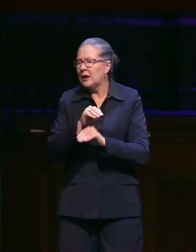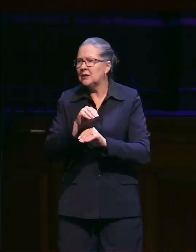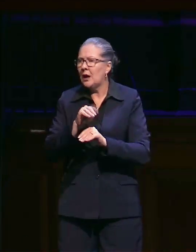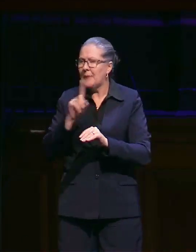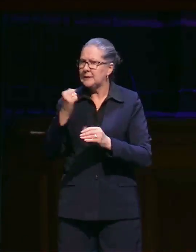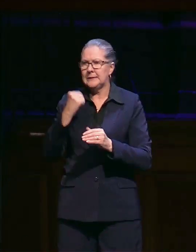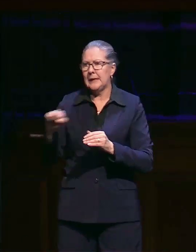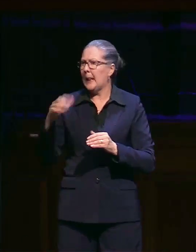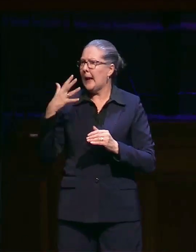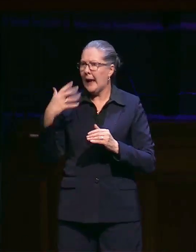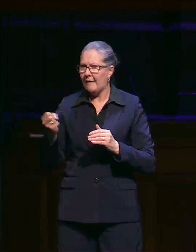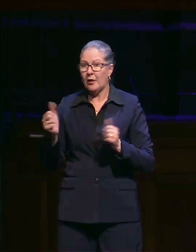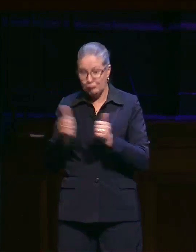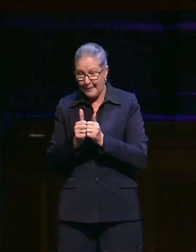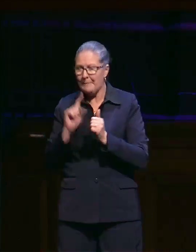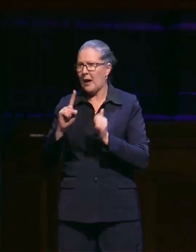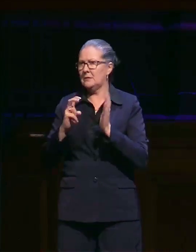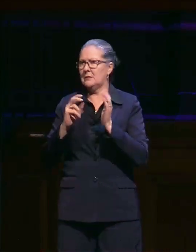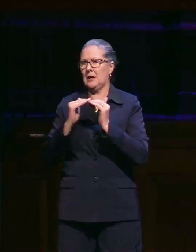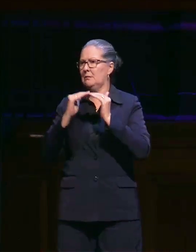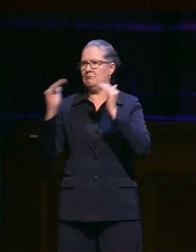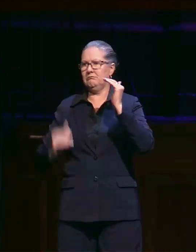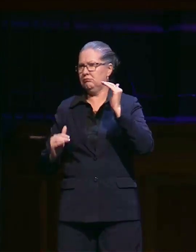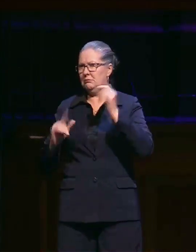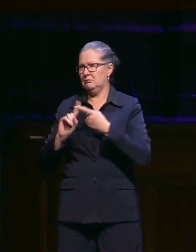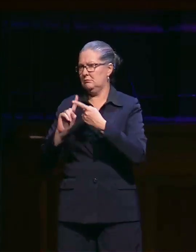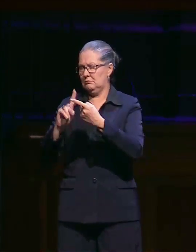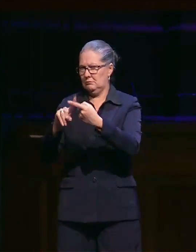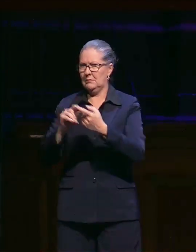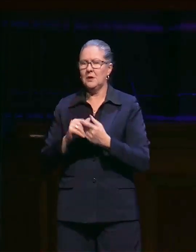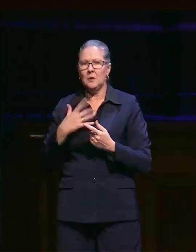continues now our well being budget prioritized new and empowering